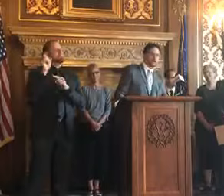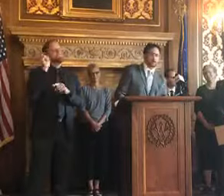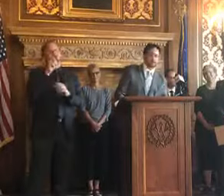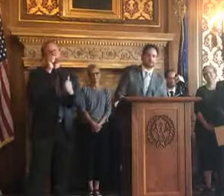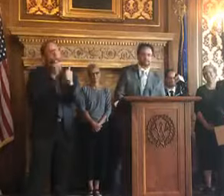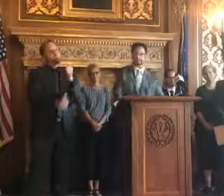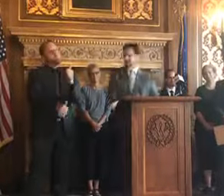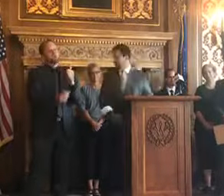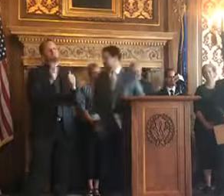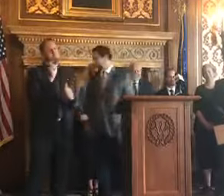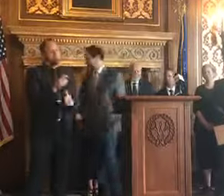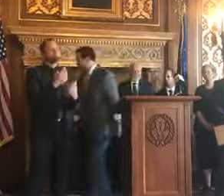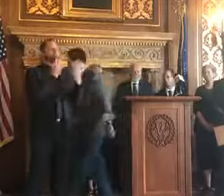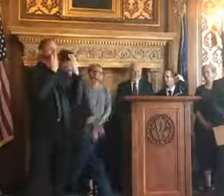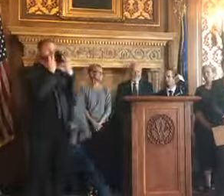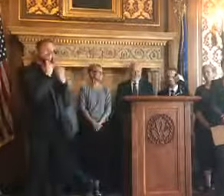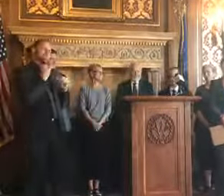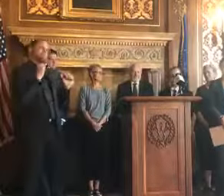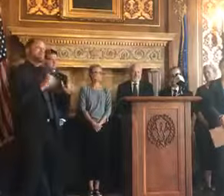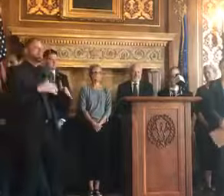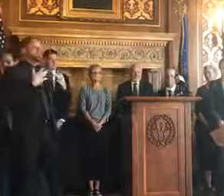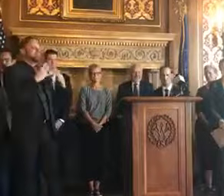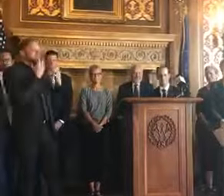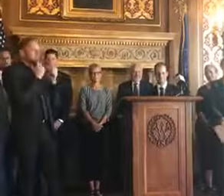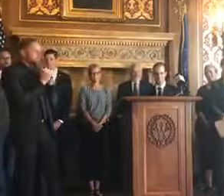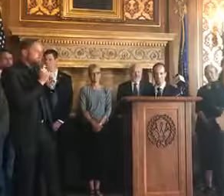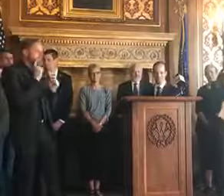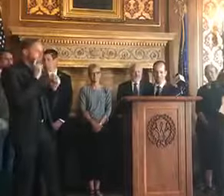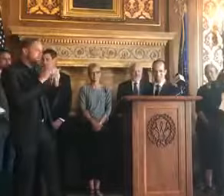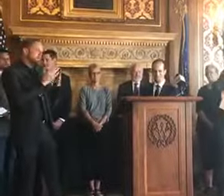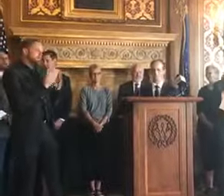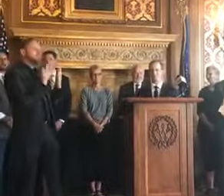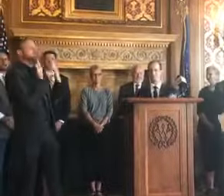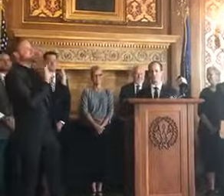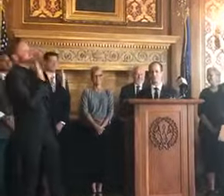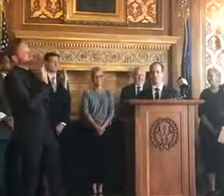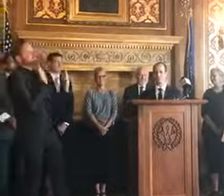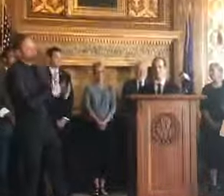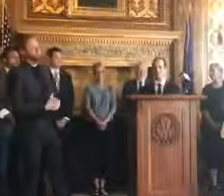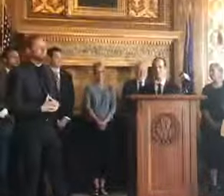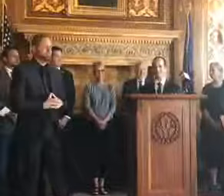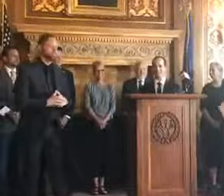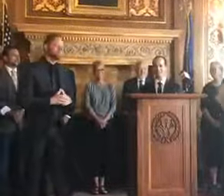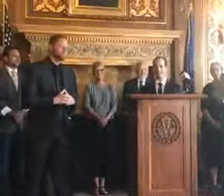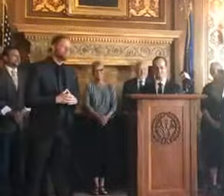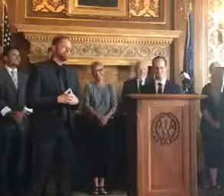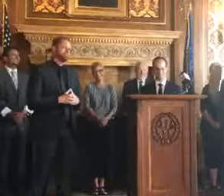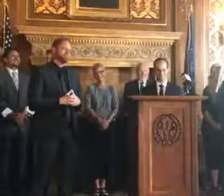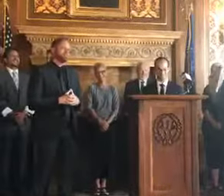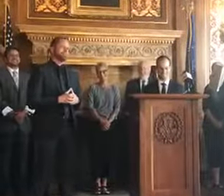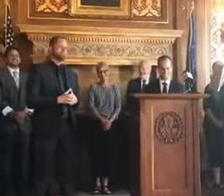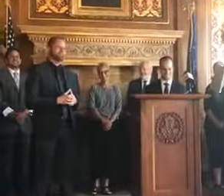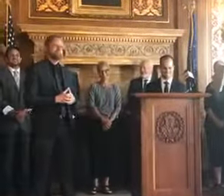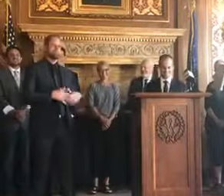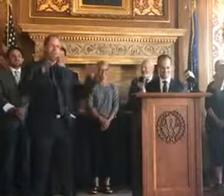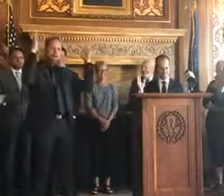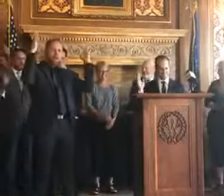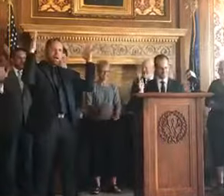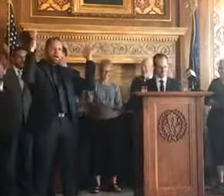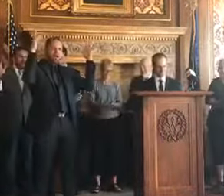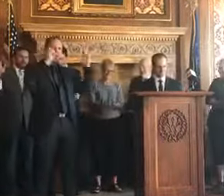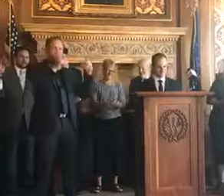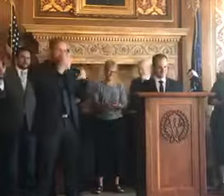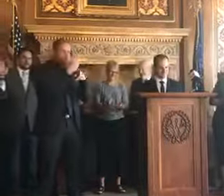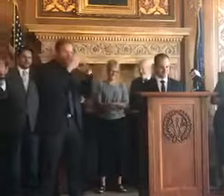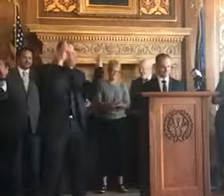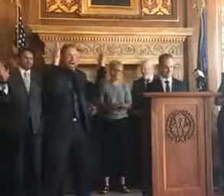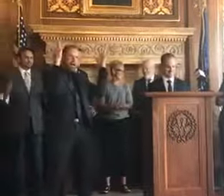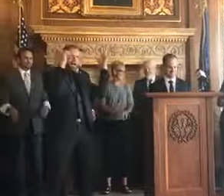Think we should have a round of applause after that.